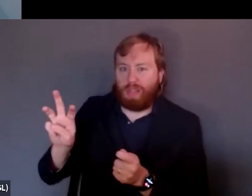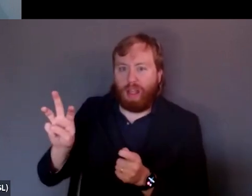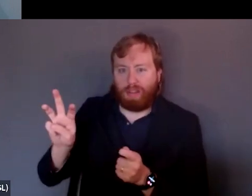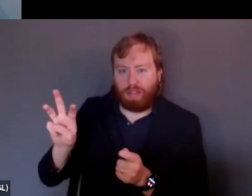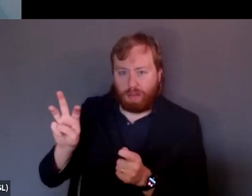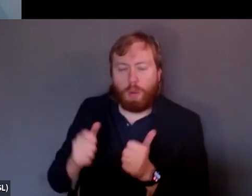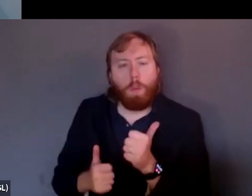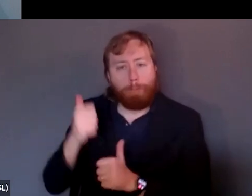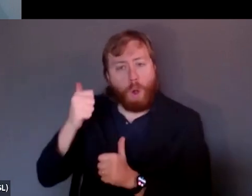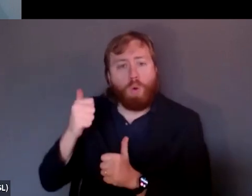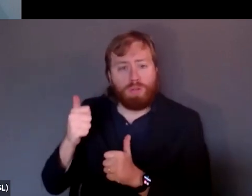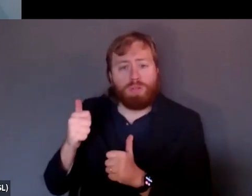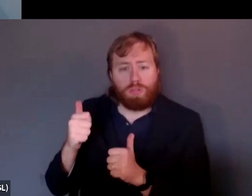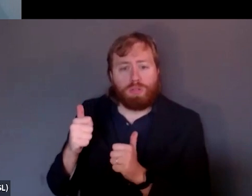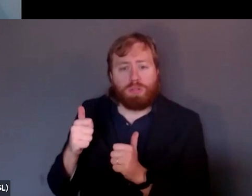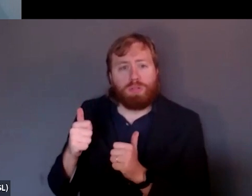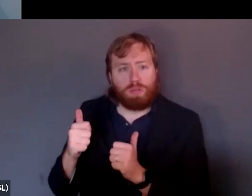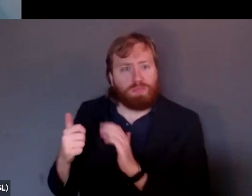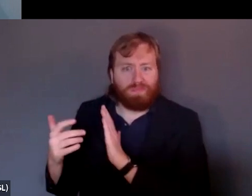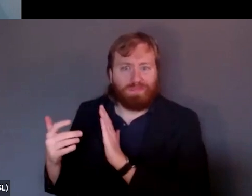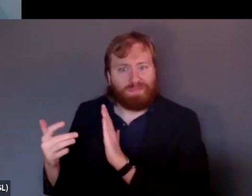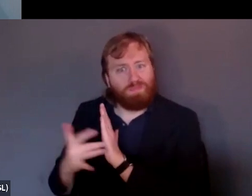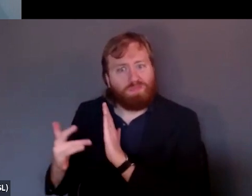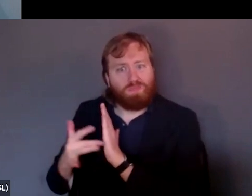most screen reader users ignore map images.